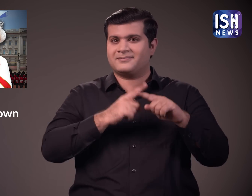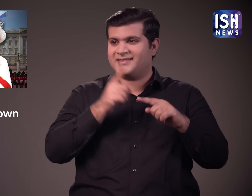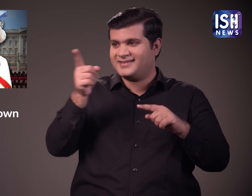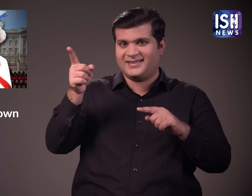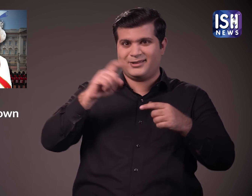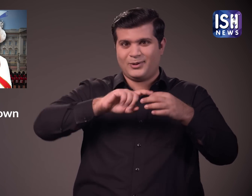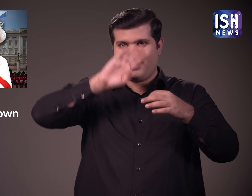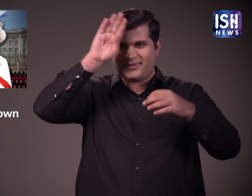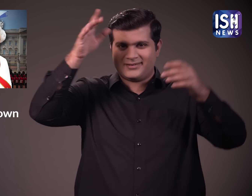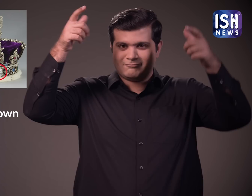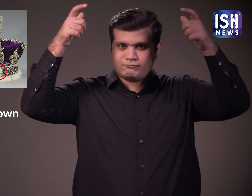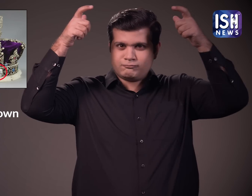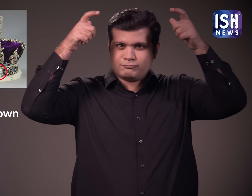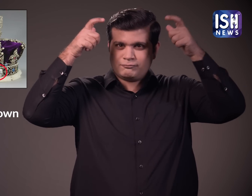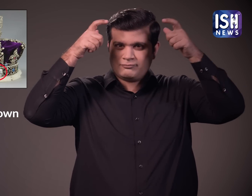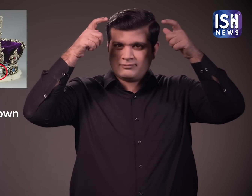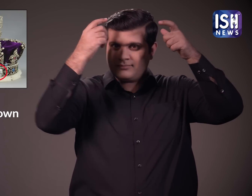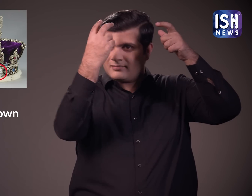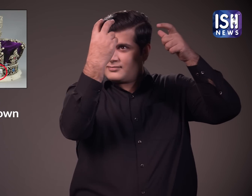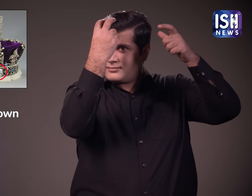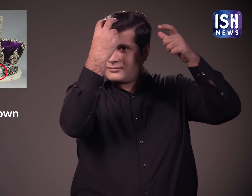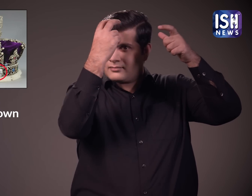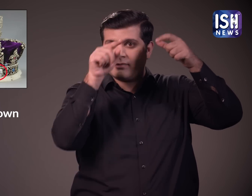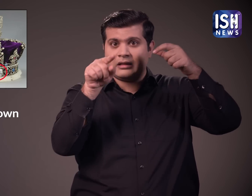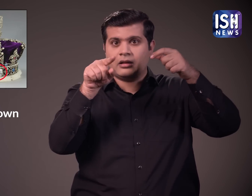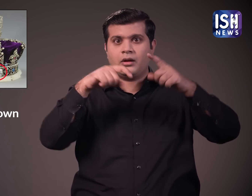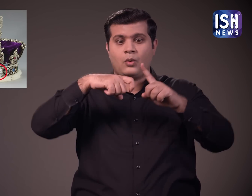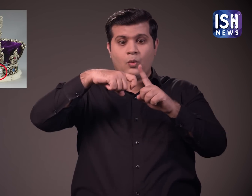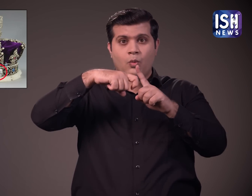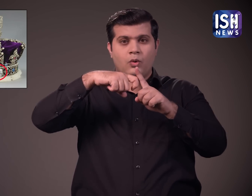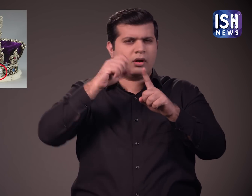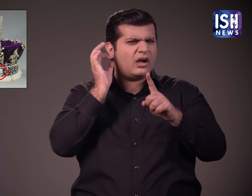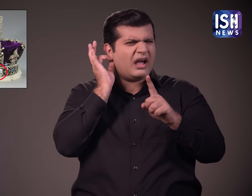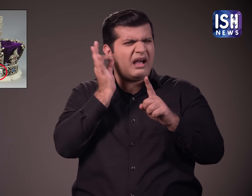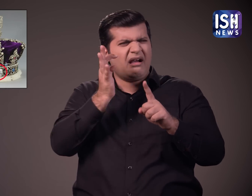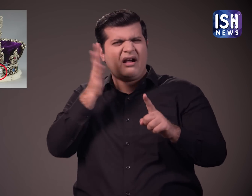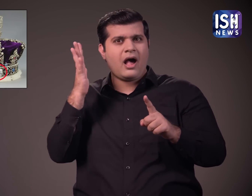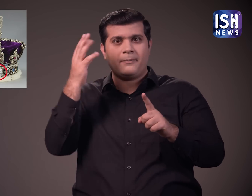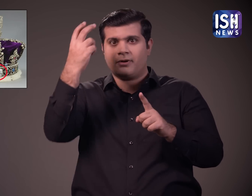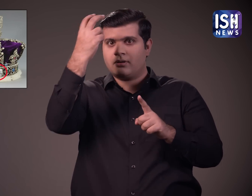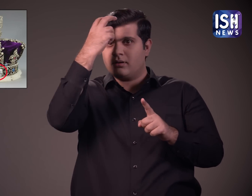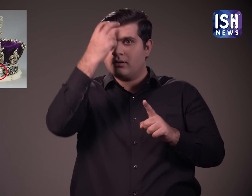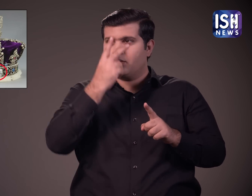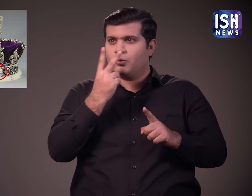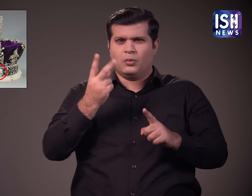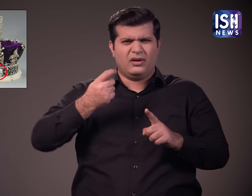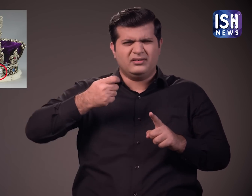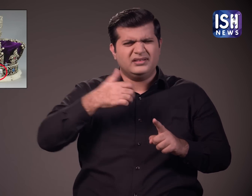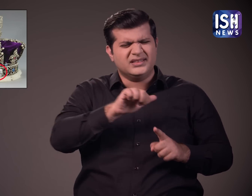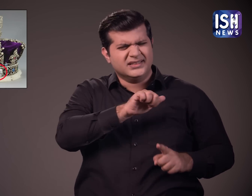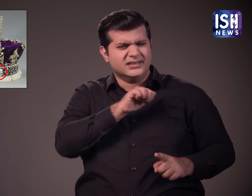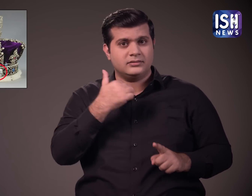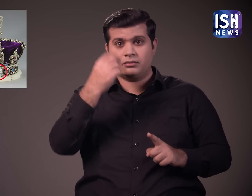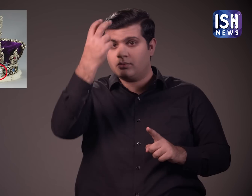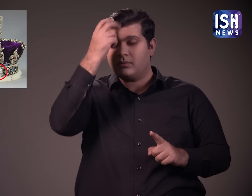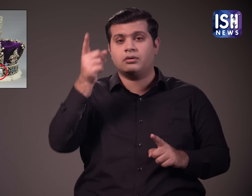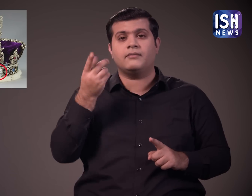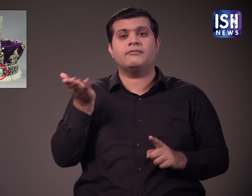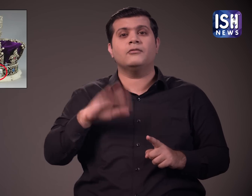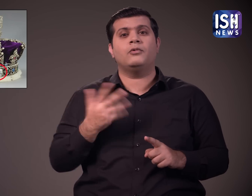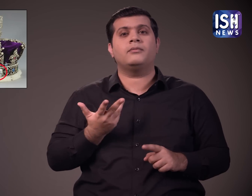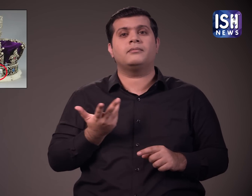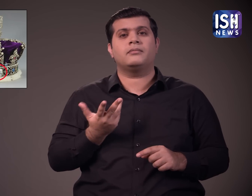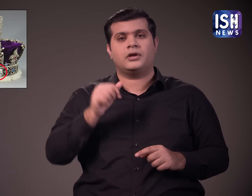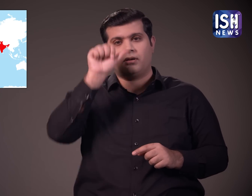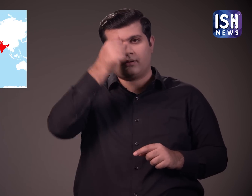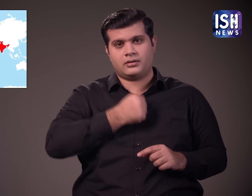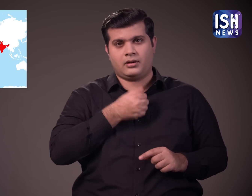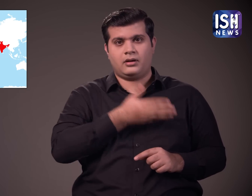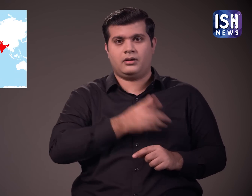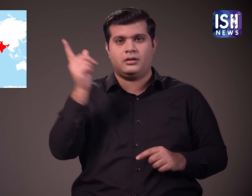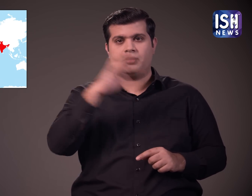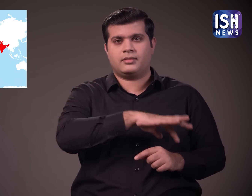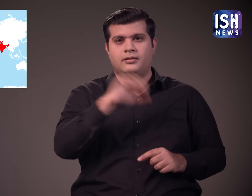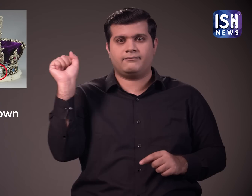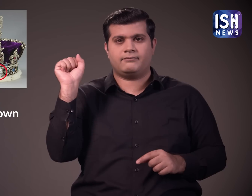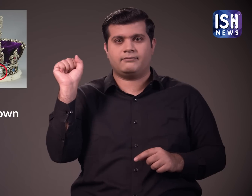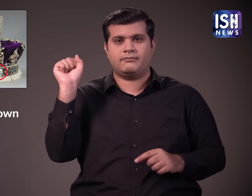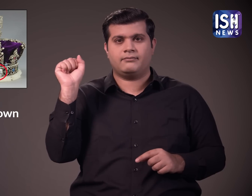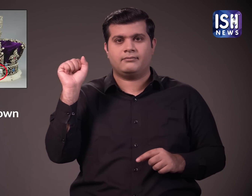Queen Elizabeth's crown still has the most expensive Kohinoor diamond that was forcefully taken from India.